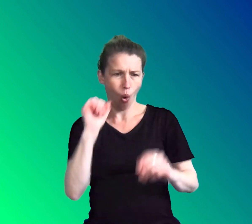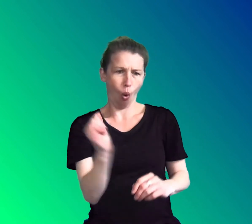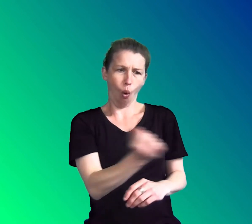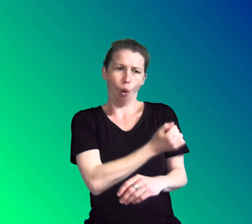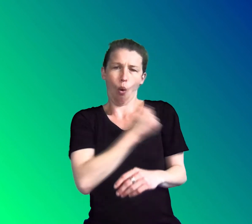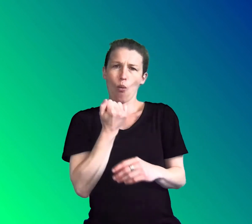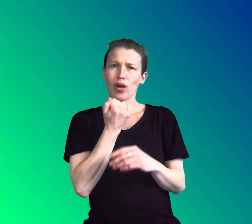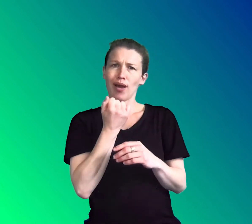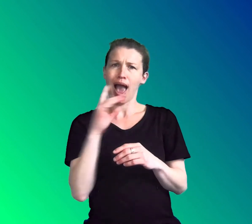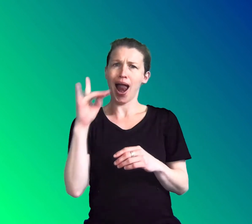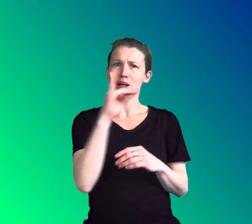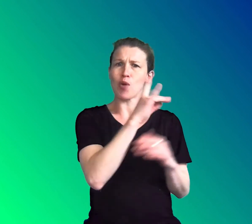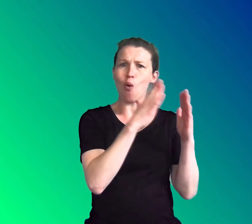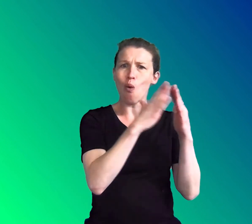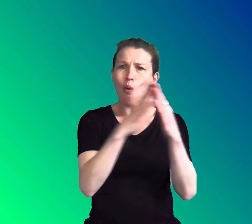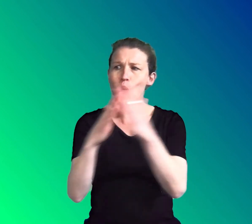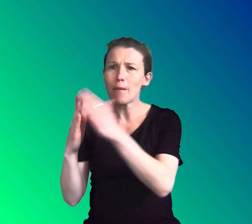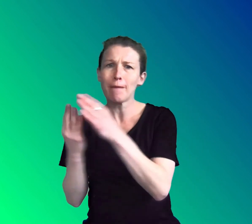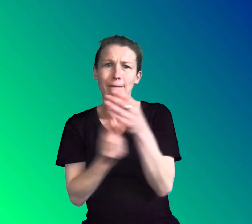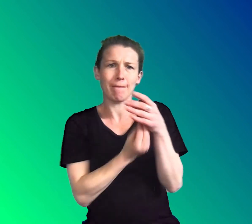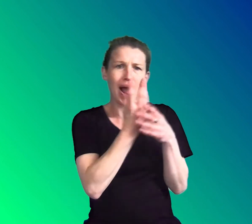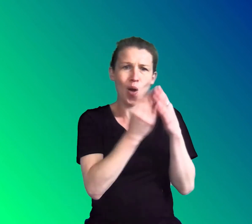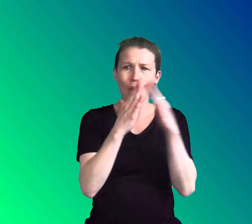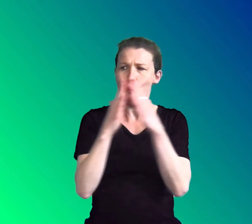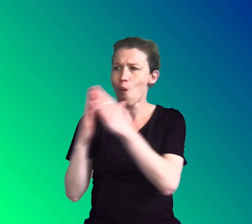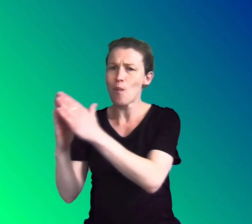You can learn as much as you want about our wildlife from home.